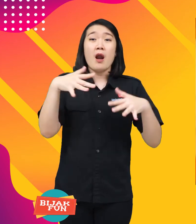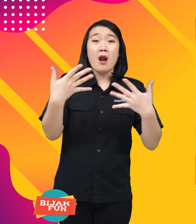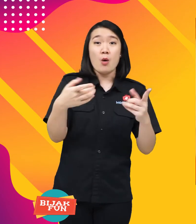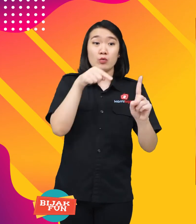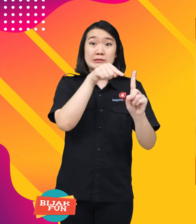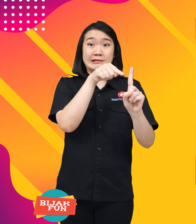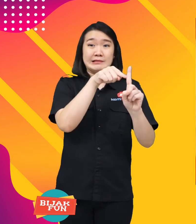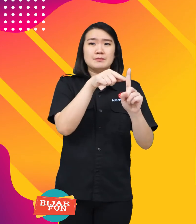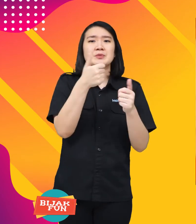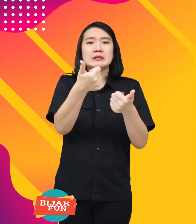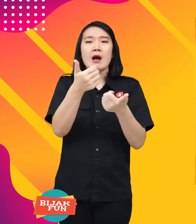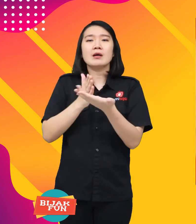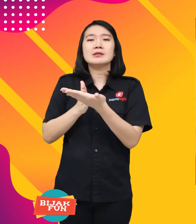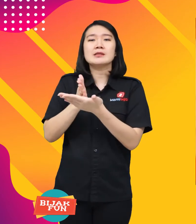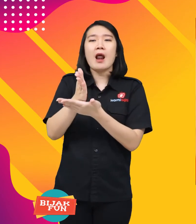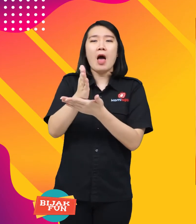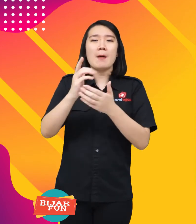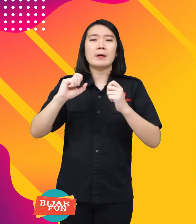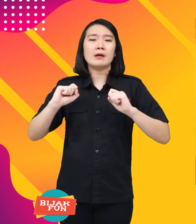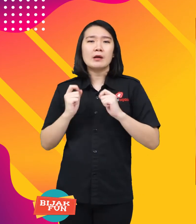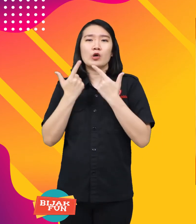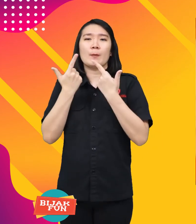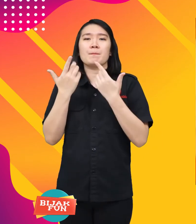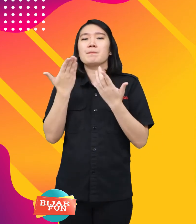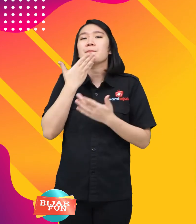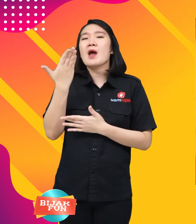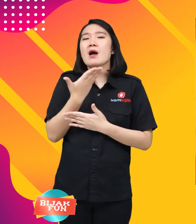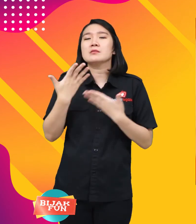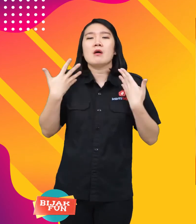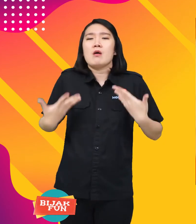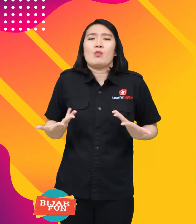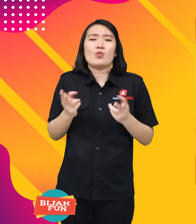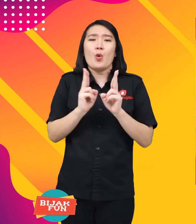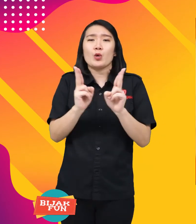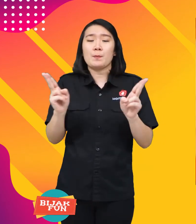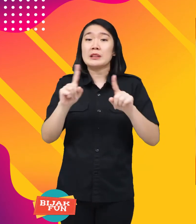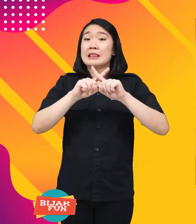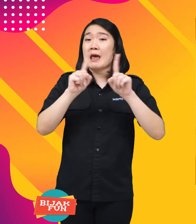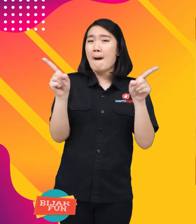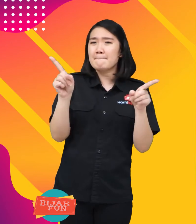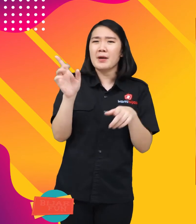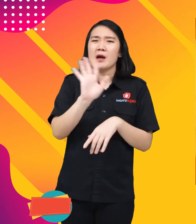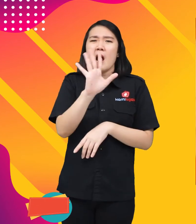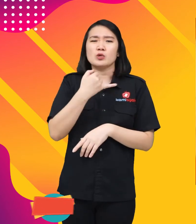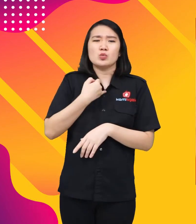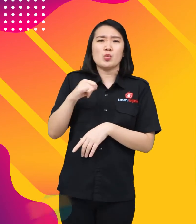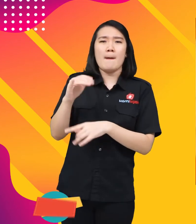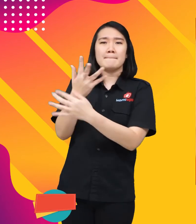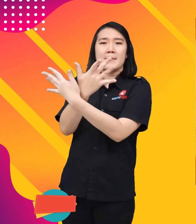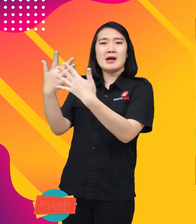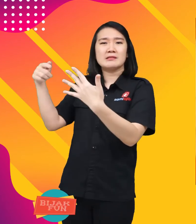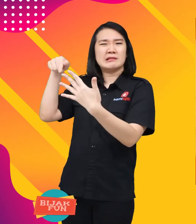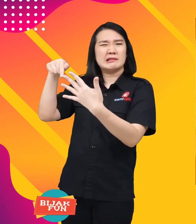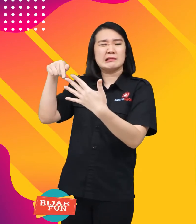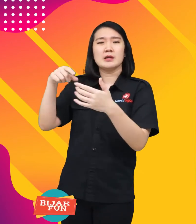Then the dwarfs can live an ordinary life or normal but don't like society